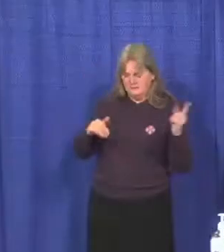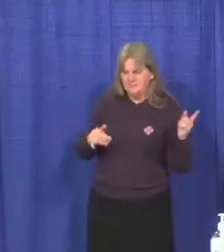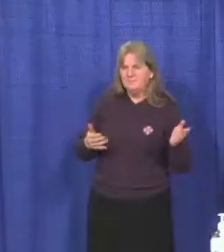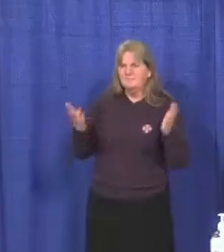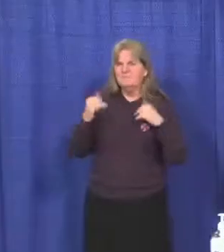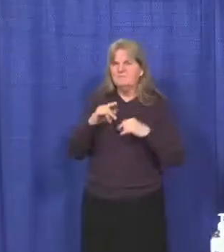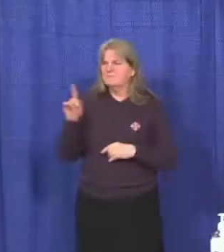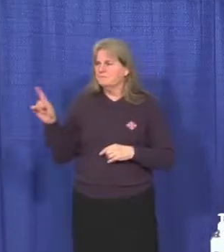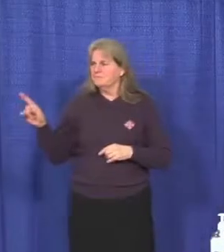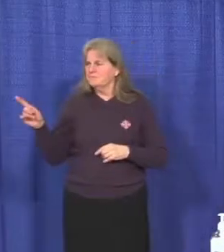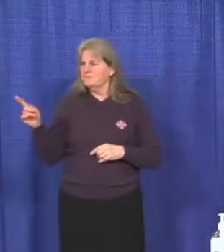We will now move to the phone